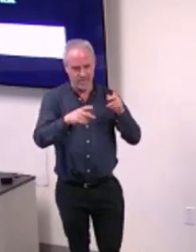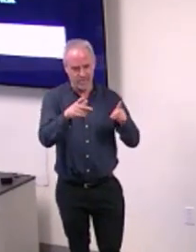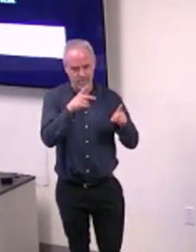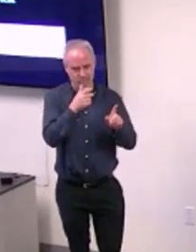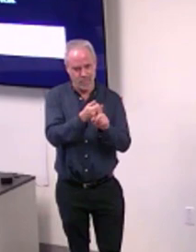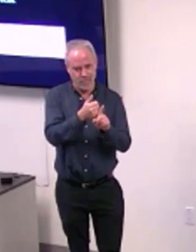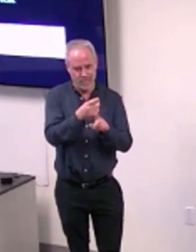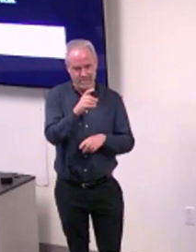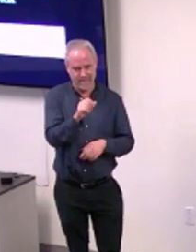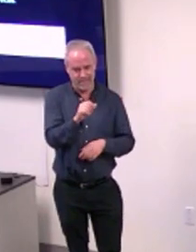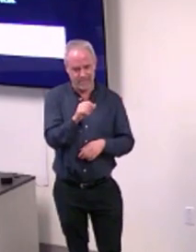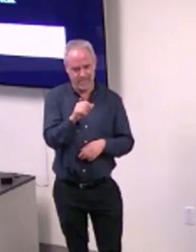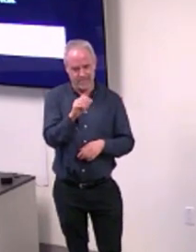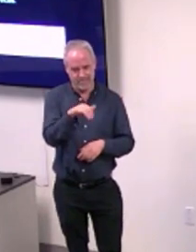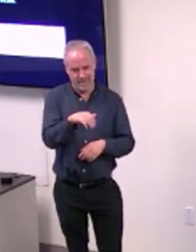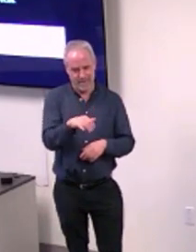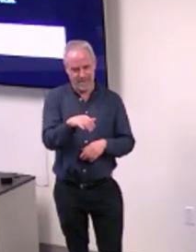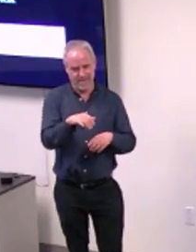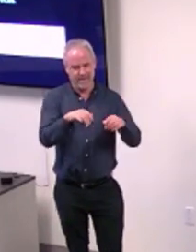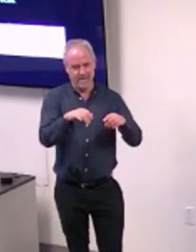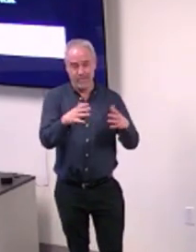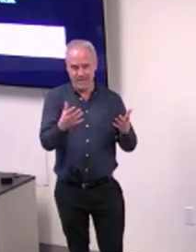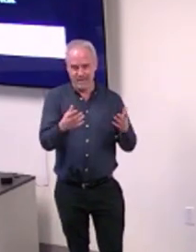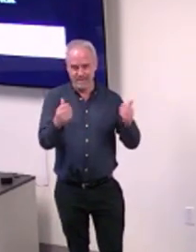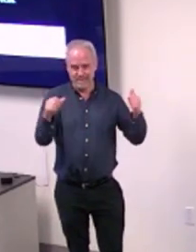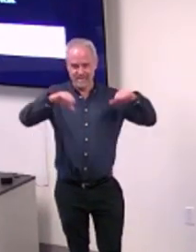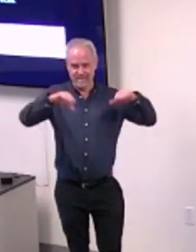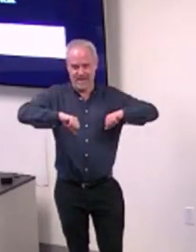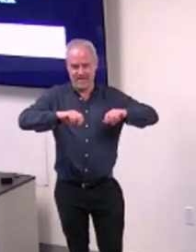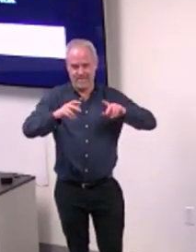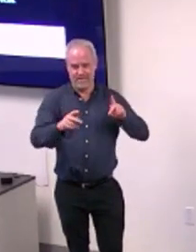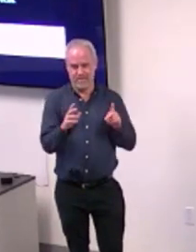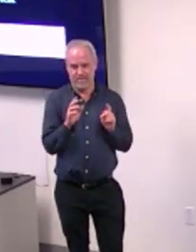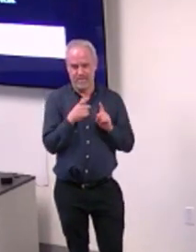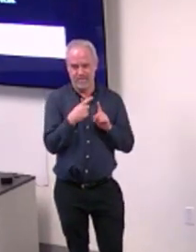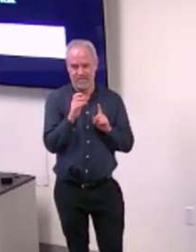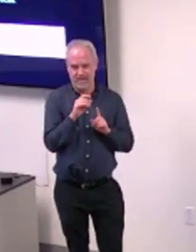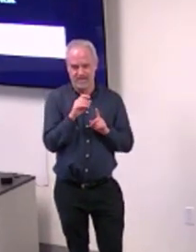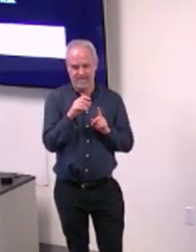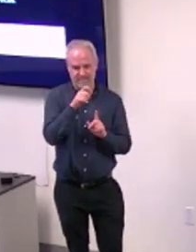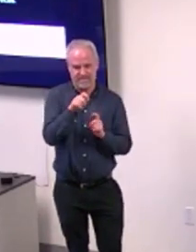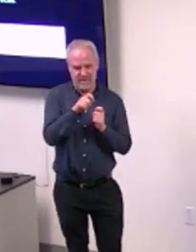That have been denied to people for hundreds and hundreds and hundreds of year, right?